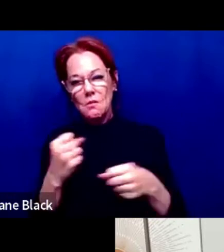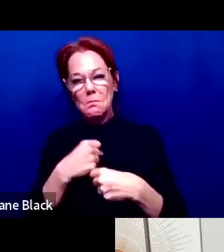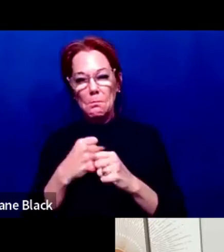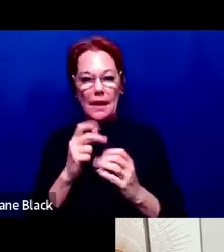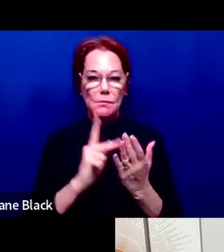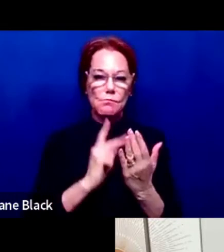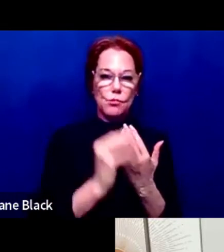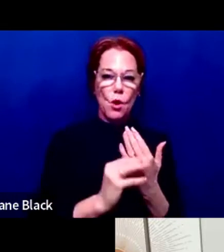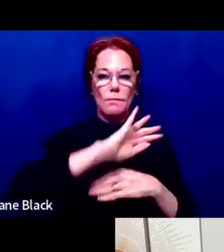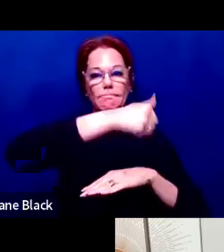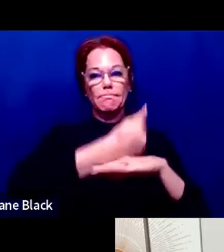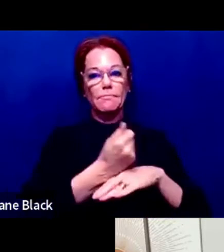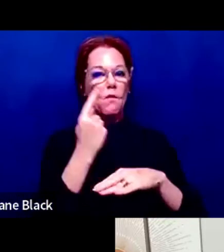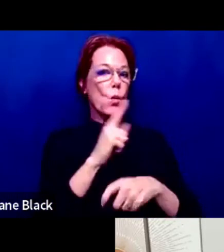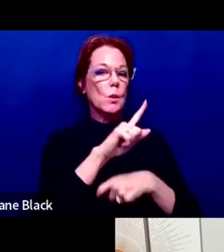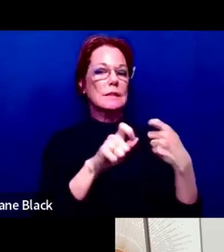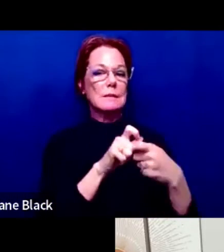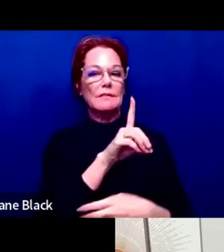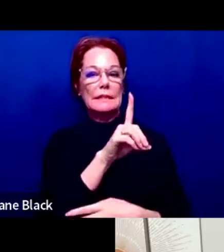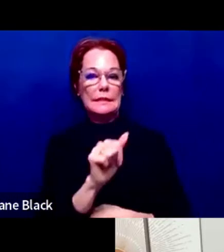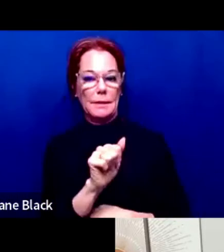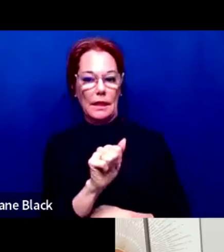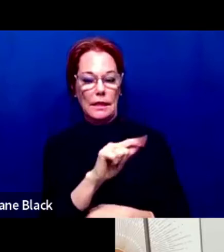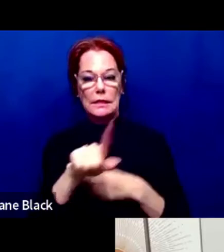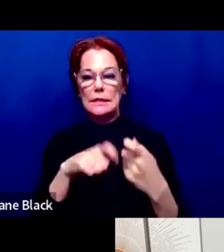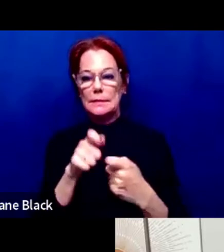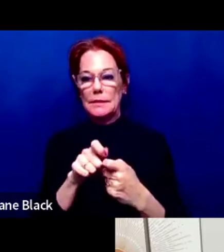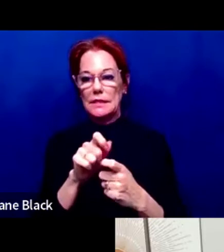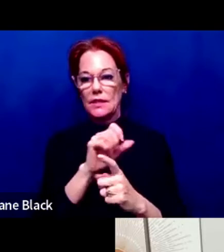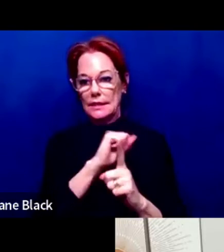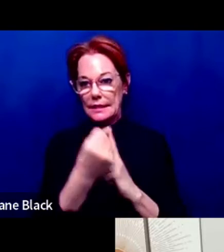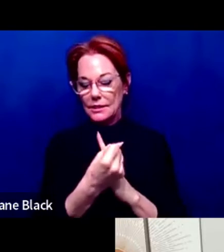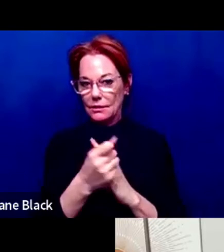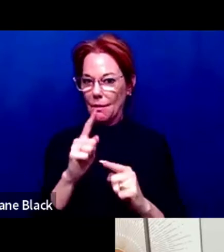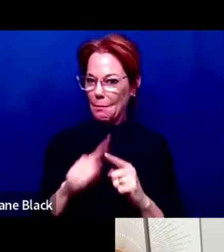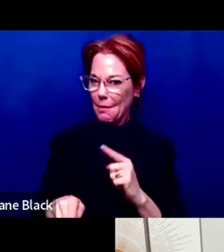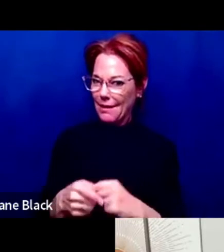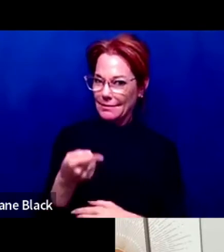or disabilities. But as you point out, people can have more than one condition, or